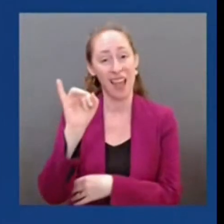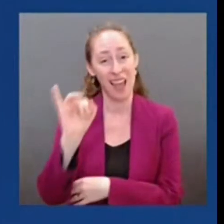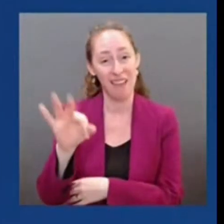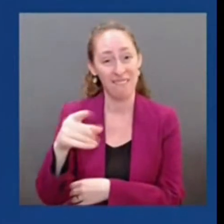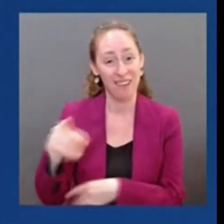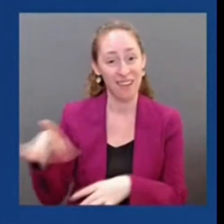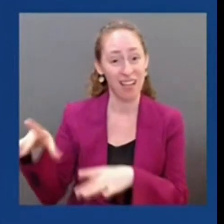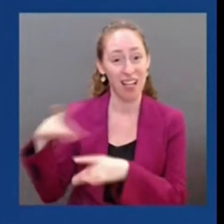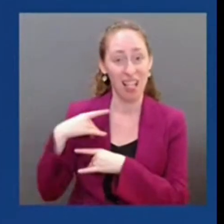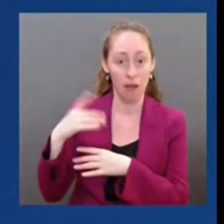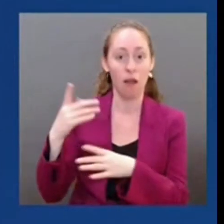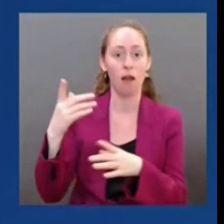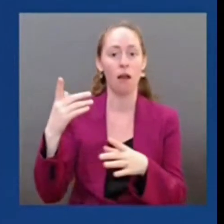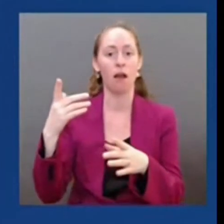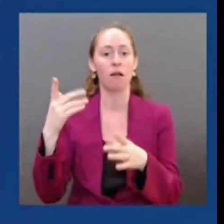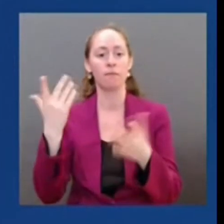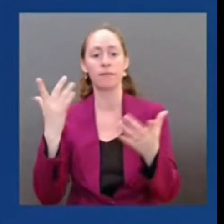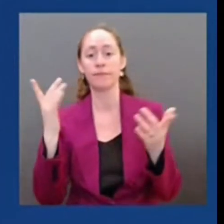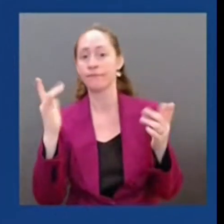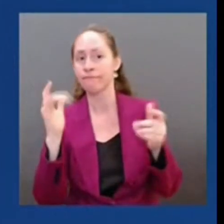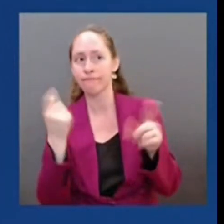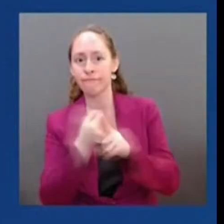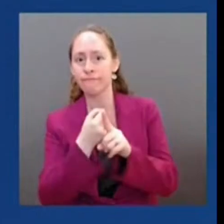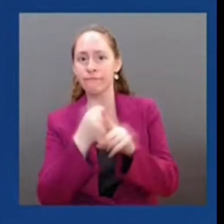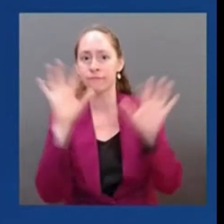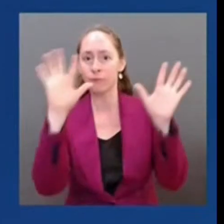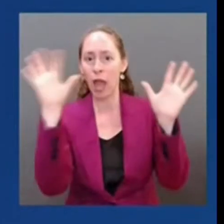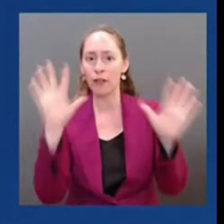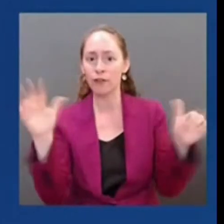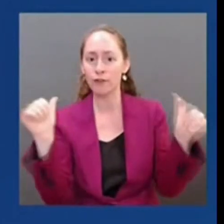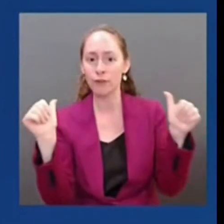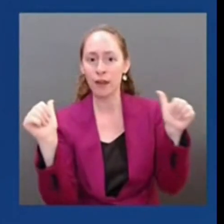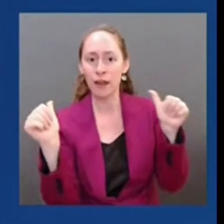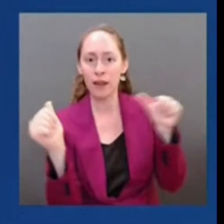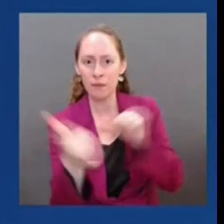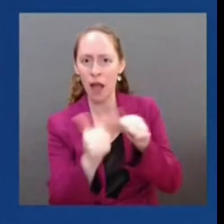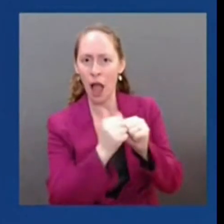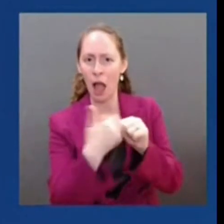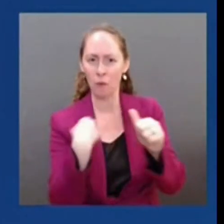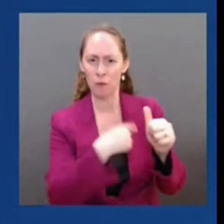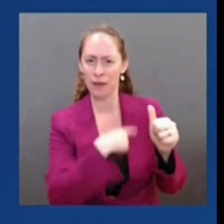EINVOLVE, AS WE GO INTO THE FALL AND WINTER, WE ARE ABLE TO